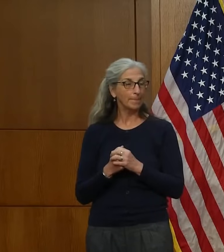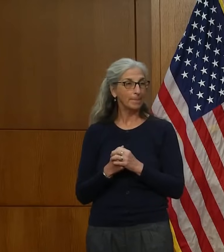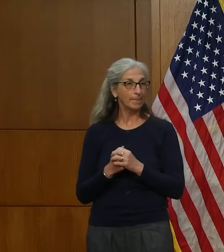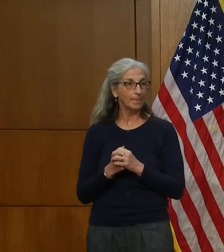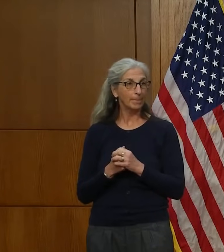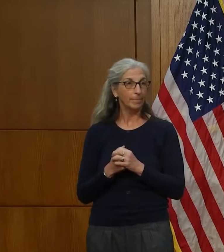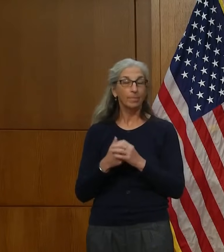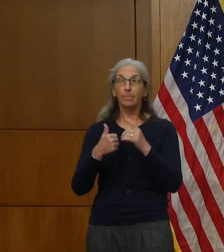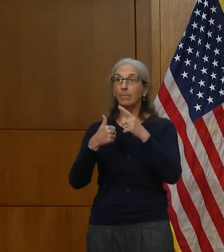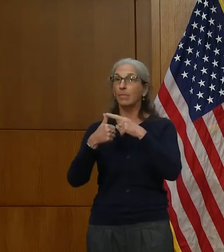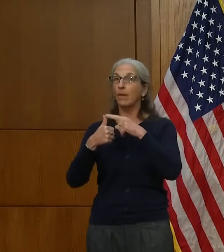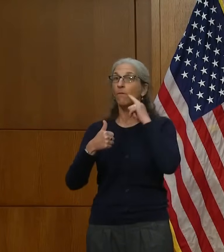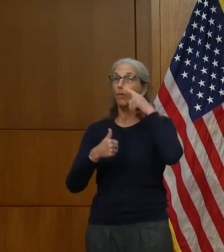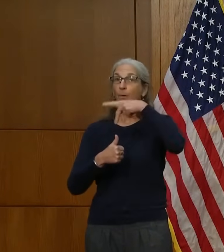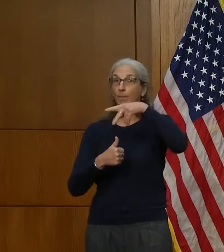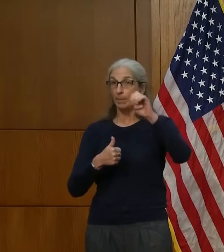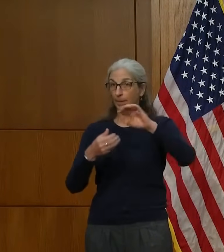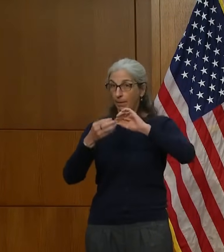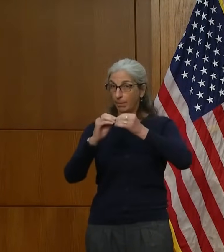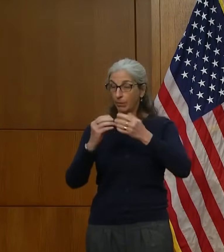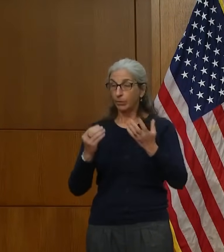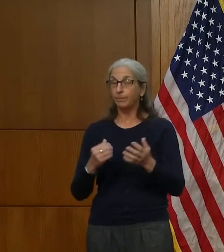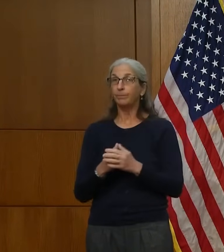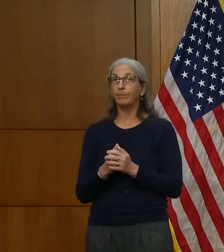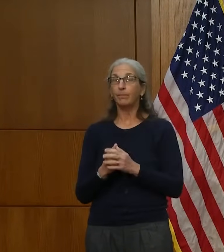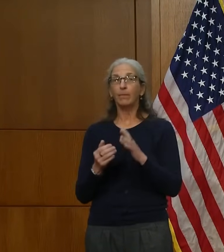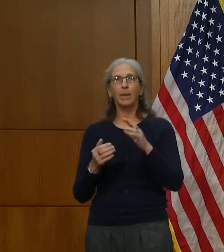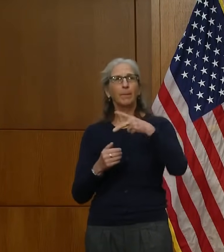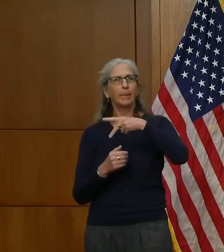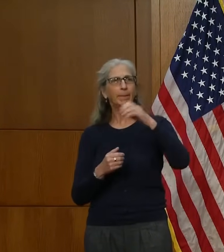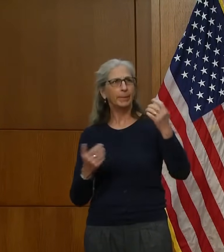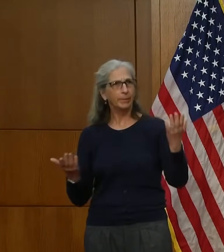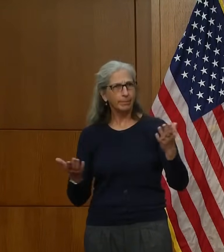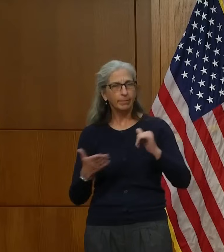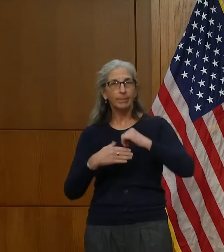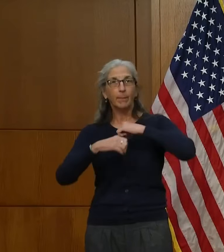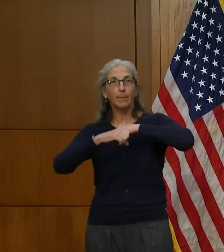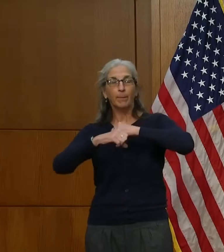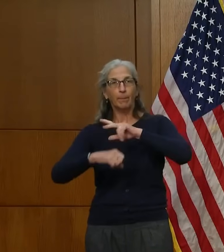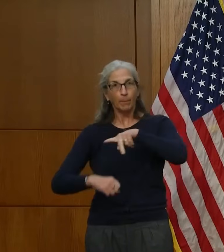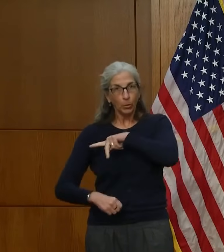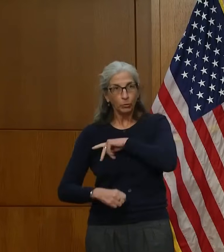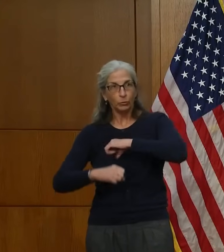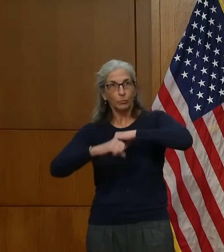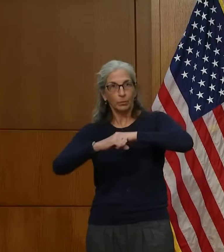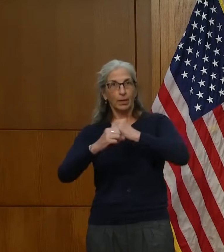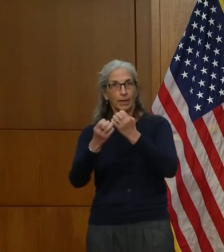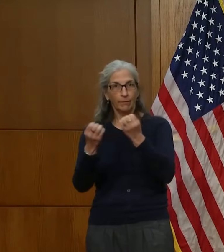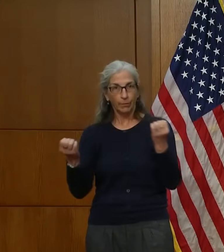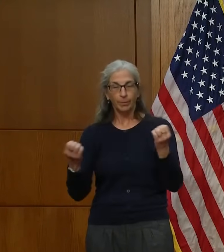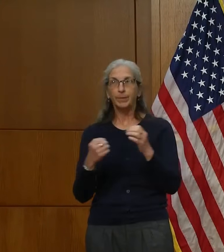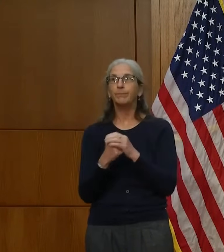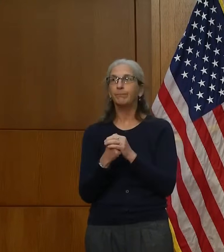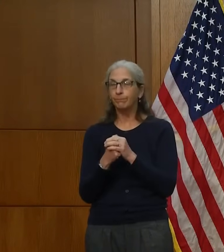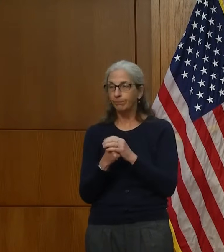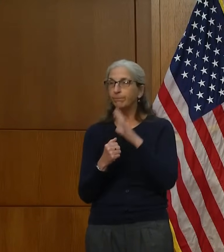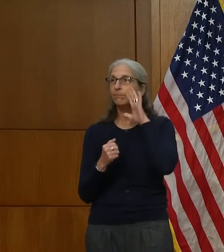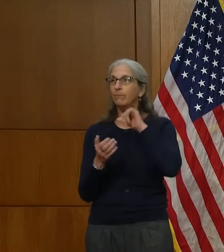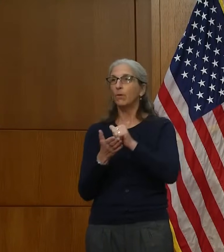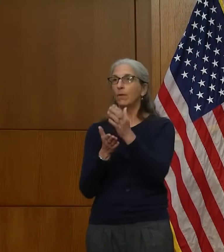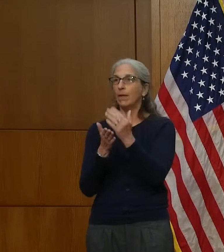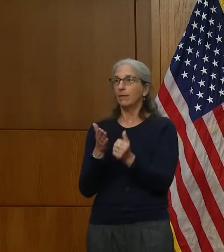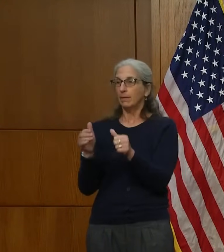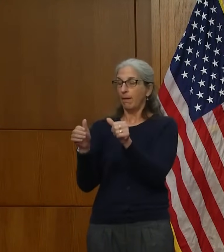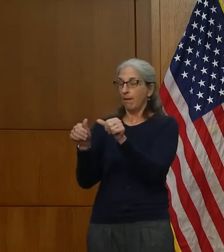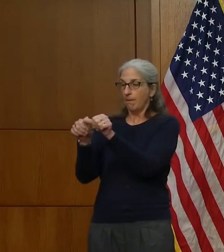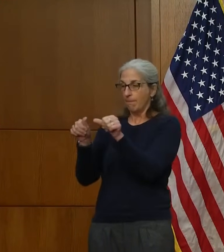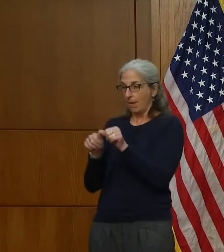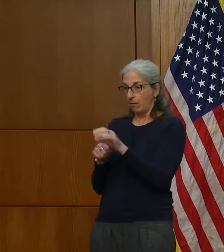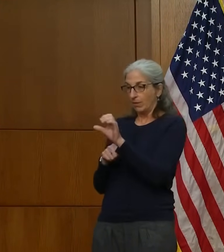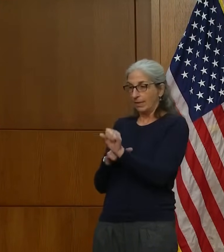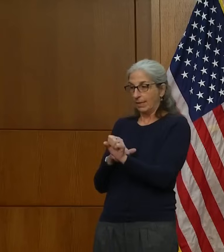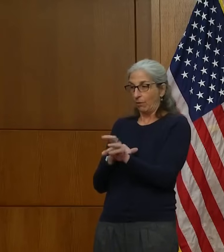UM. AS FAR AS PPE EITHER.